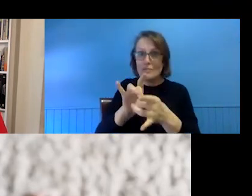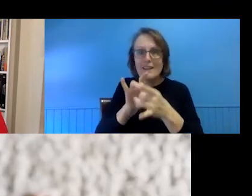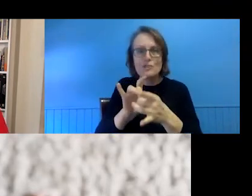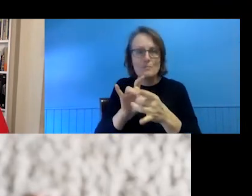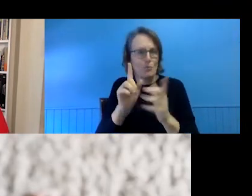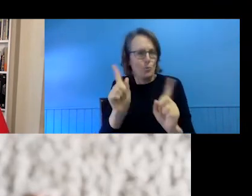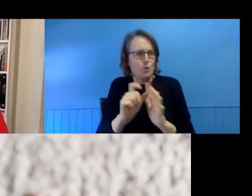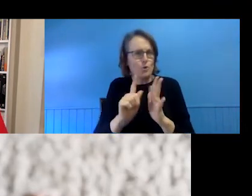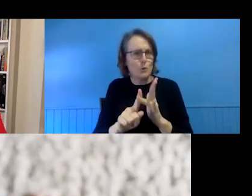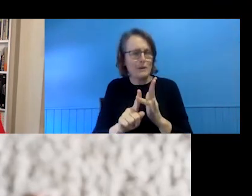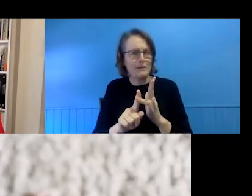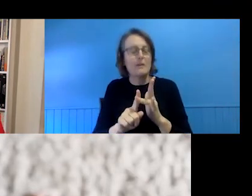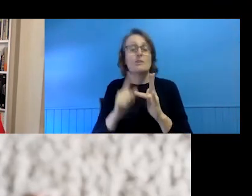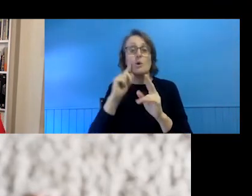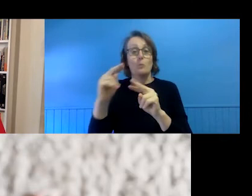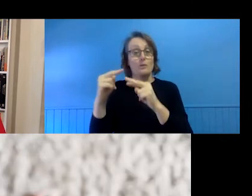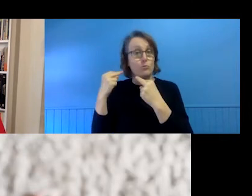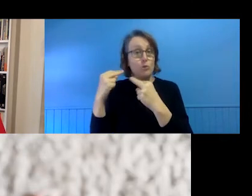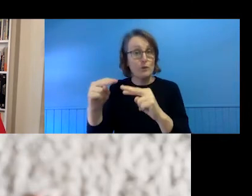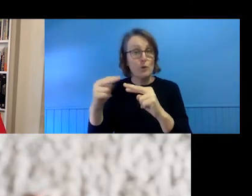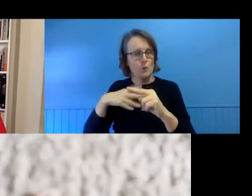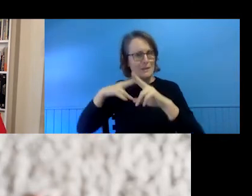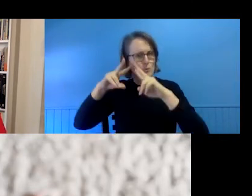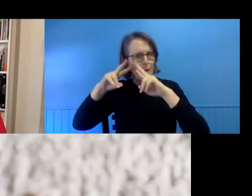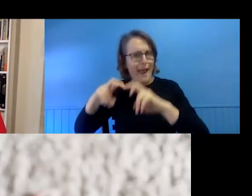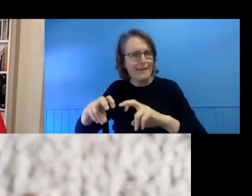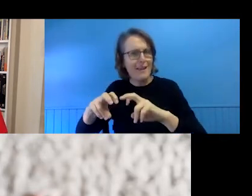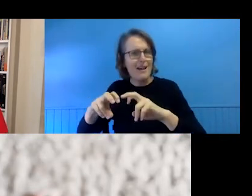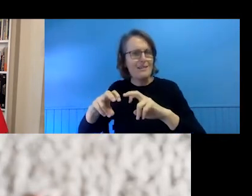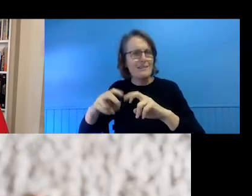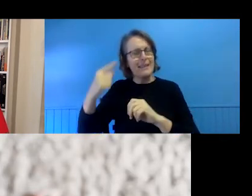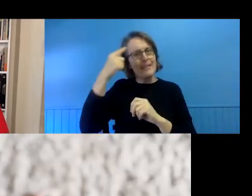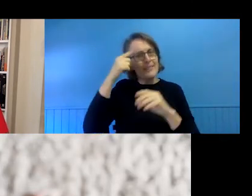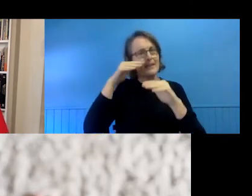going through that review it is importantly to analyse how you're